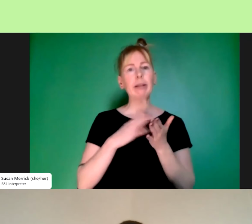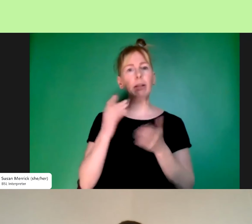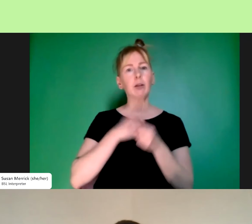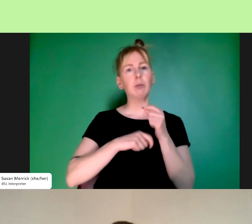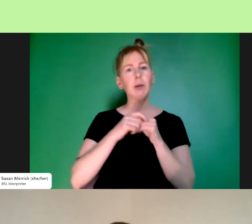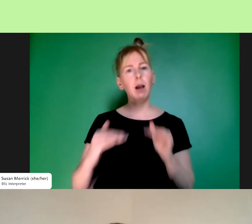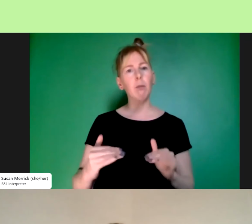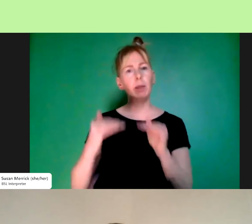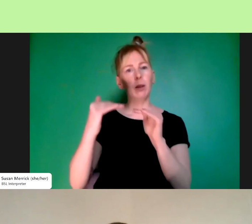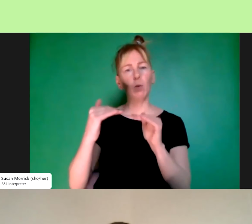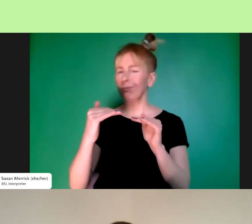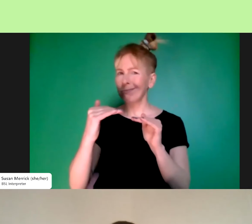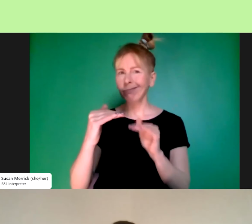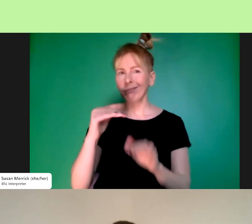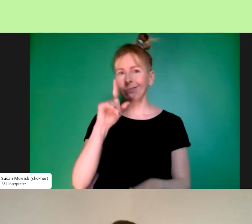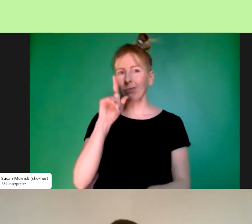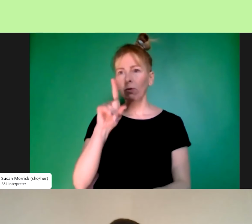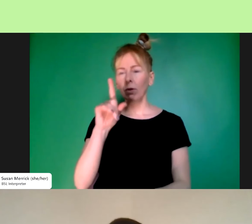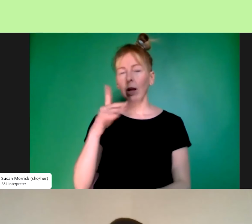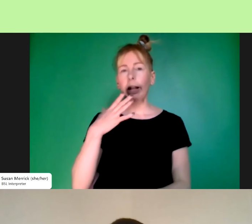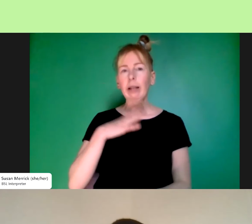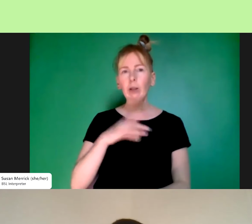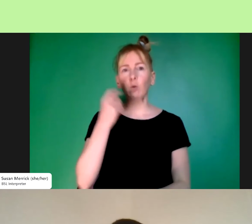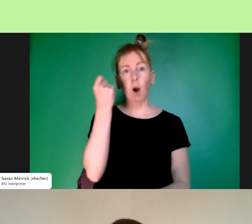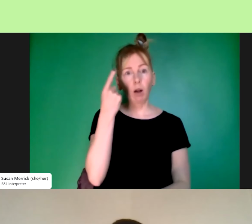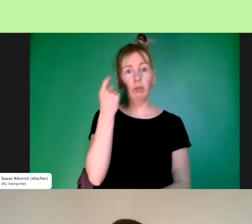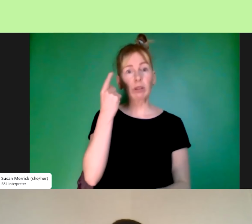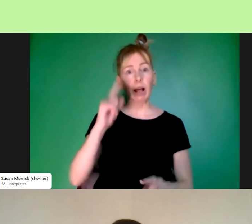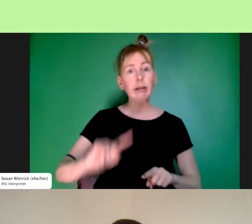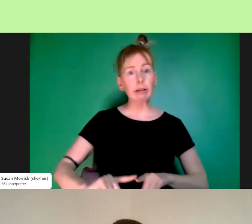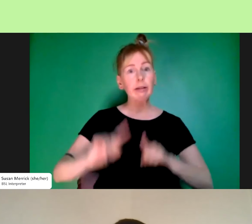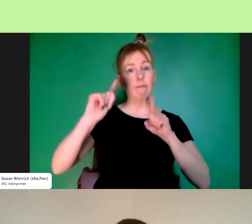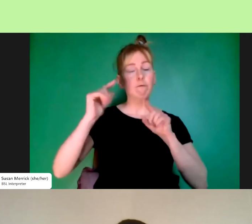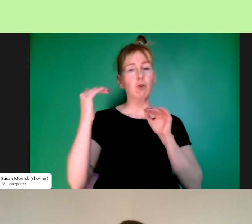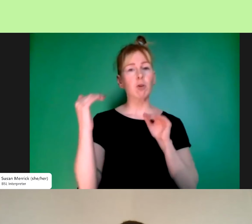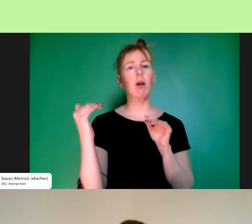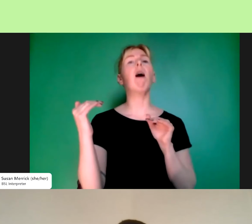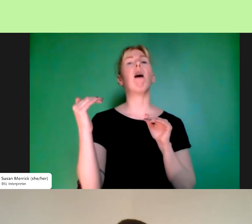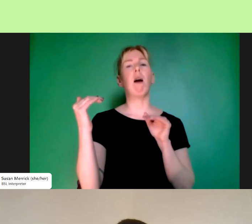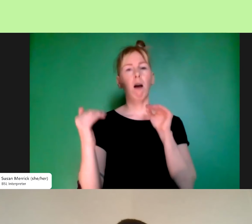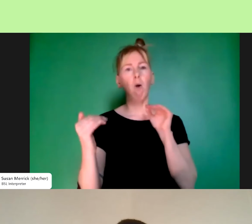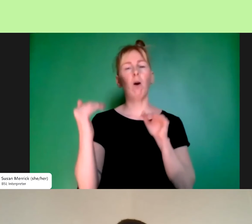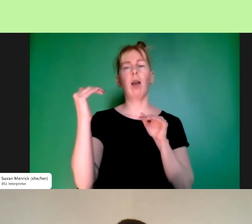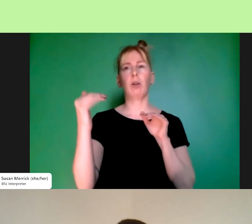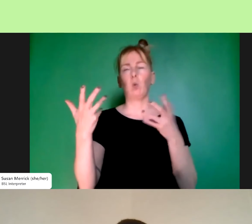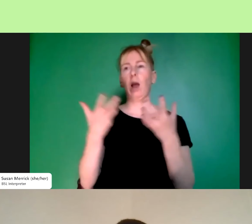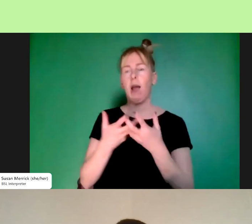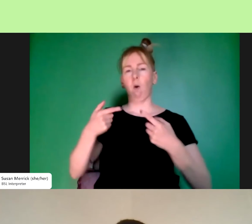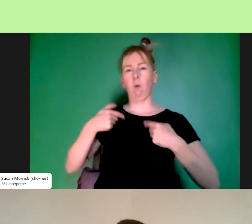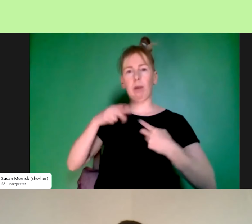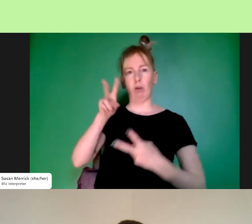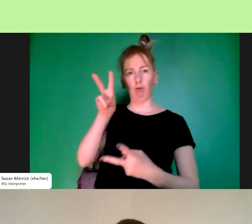just the norm. It's and so it really is like, how do I receive the difference? And my